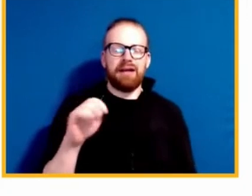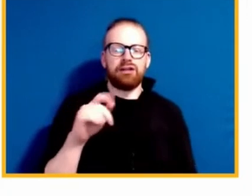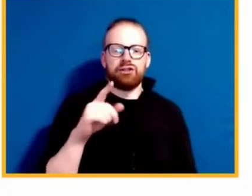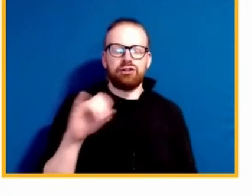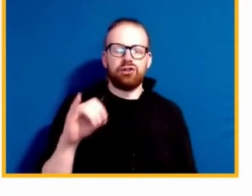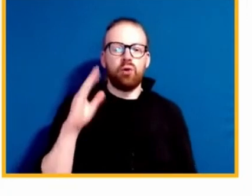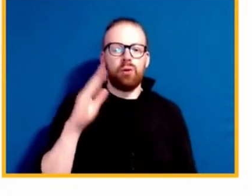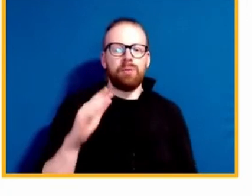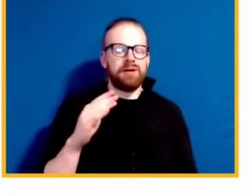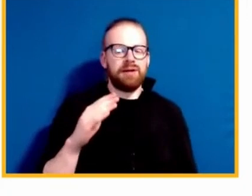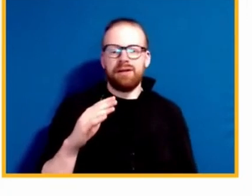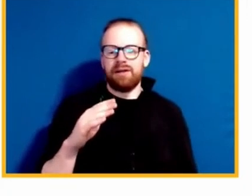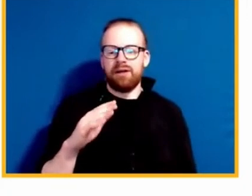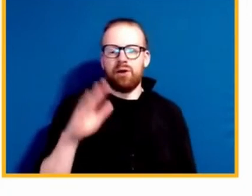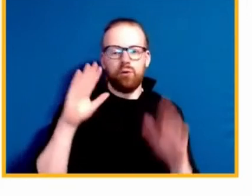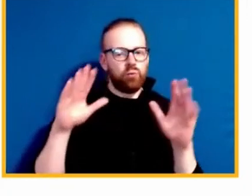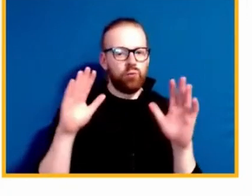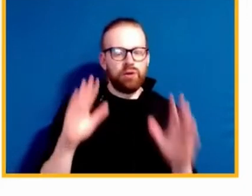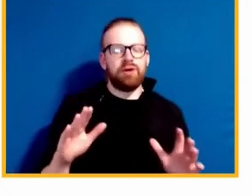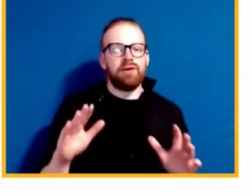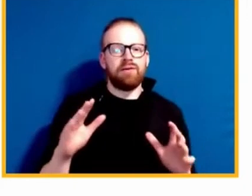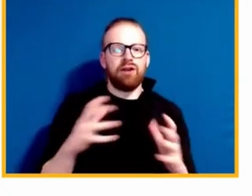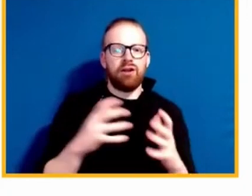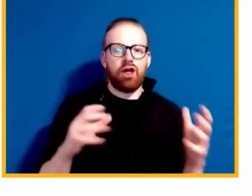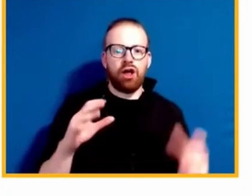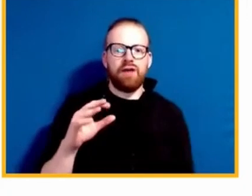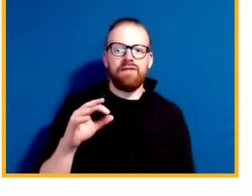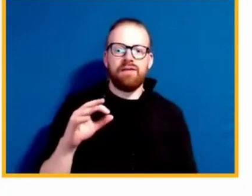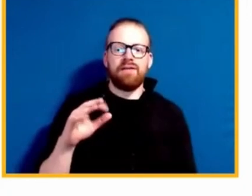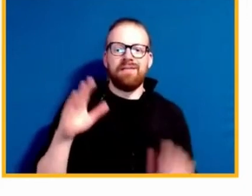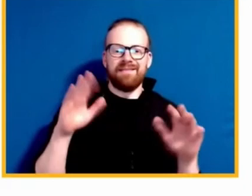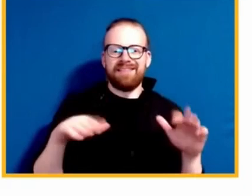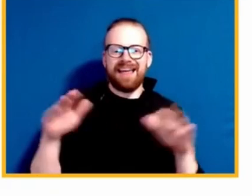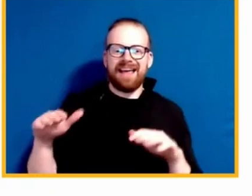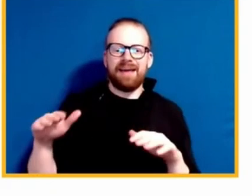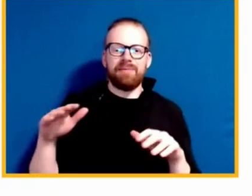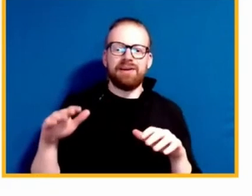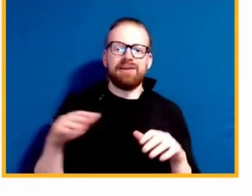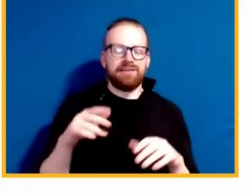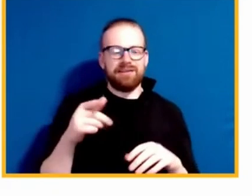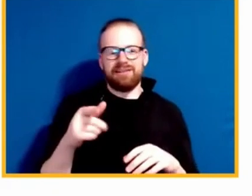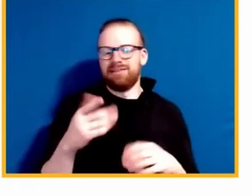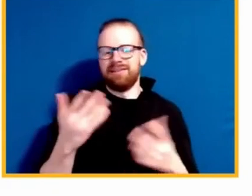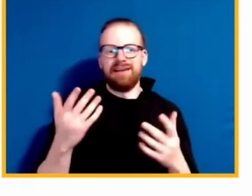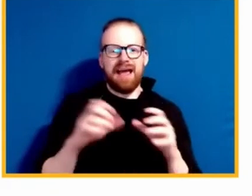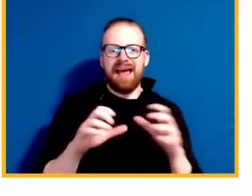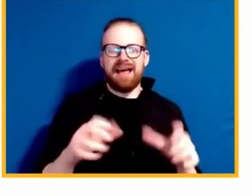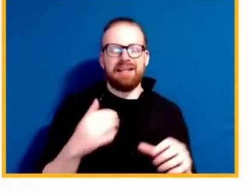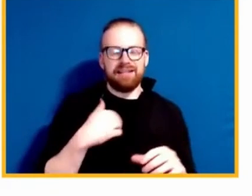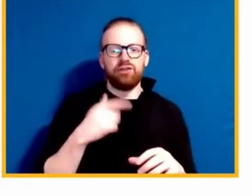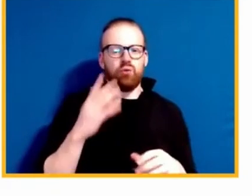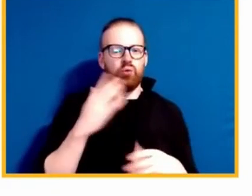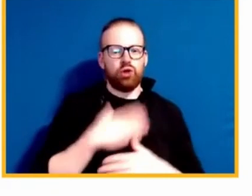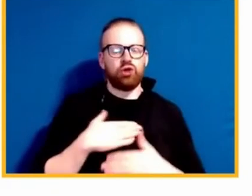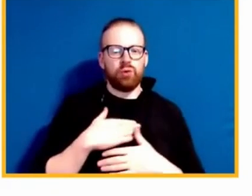it's gonna be amazing, it's gonna be full of flapping flying action, and y'all are gonna enjoy it because I know I certainly will.